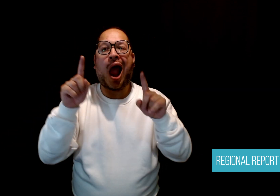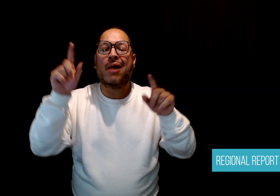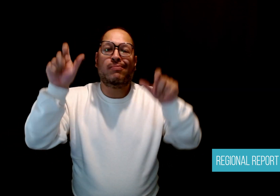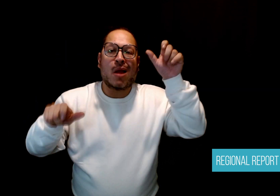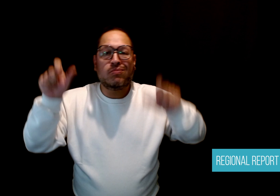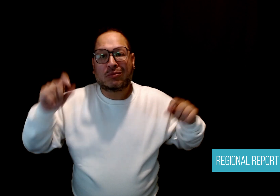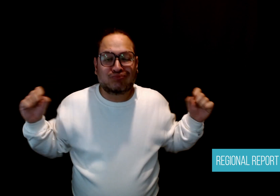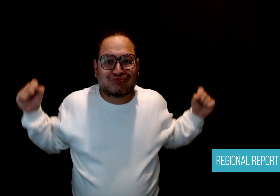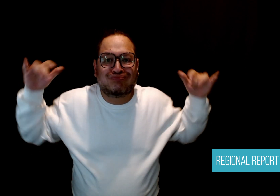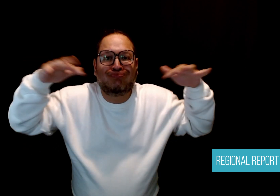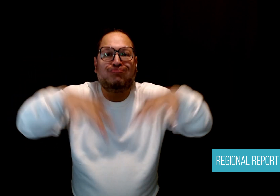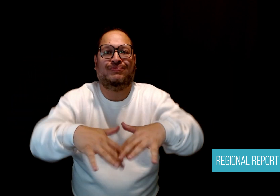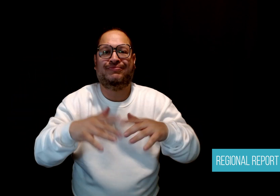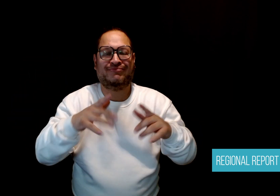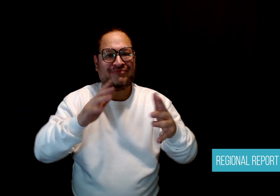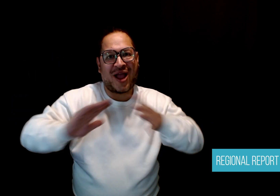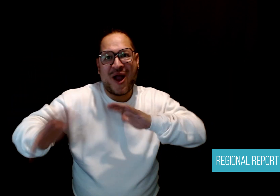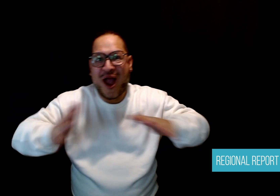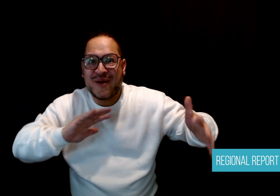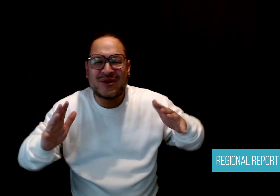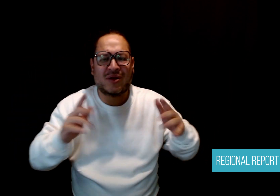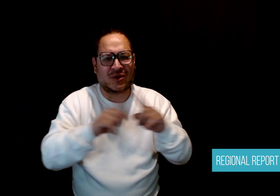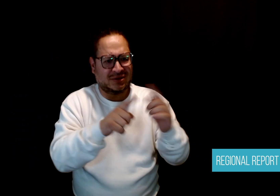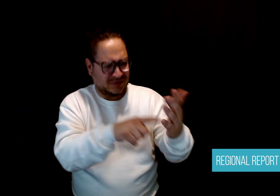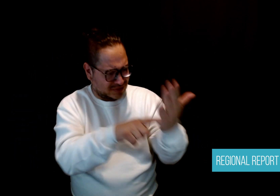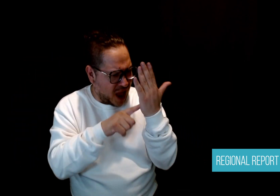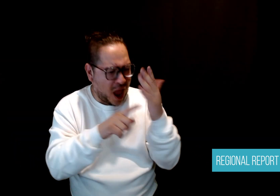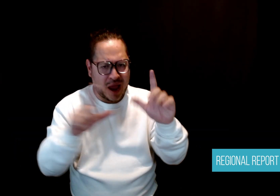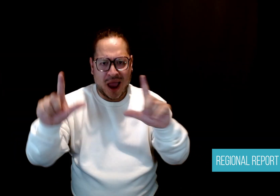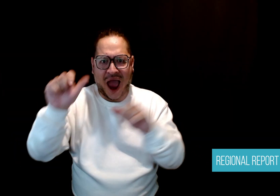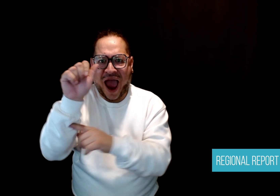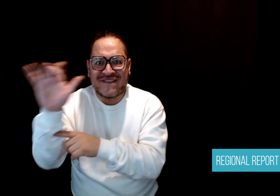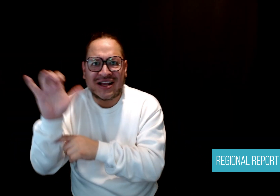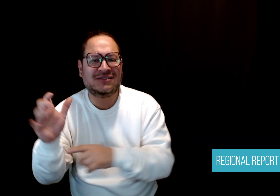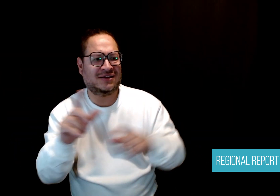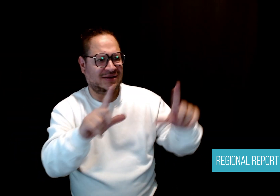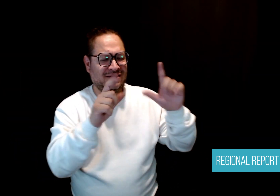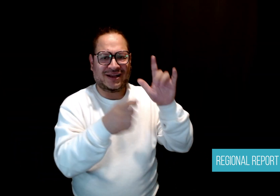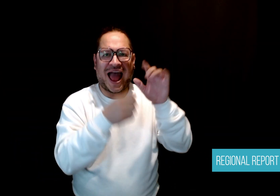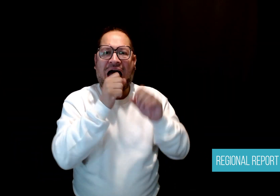in communication, the menu, and even in the ice cream!